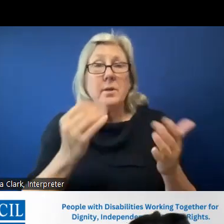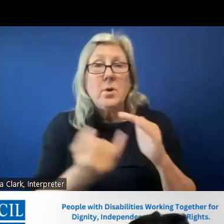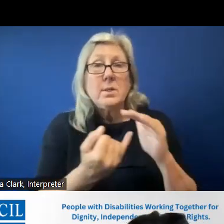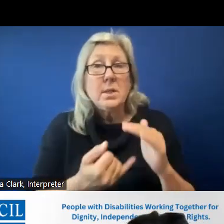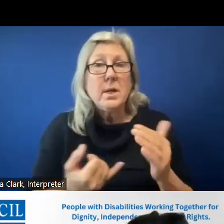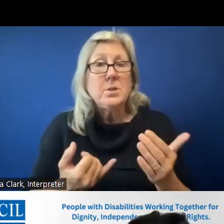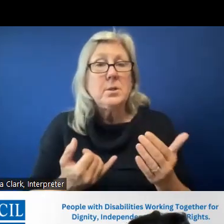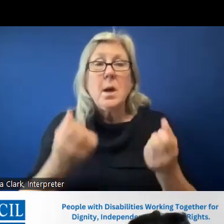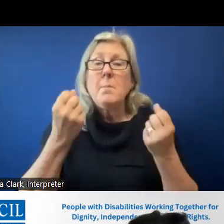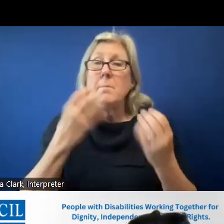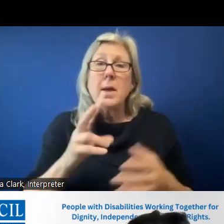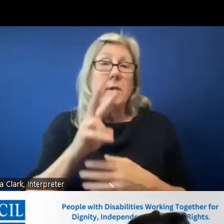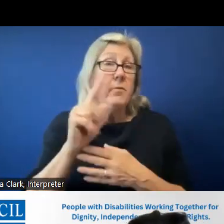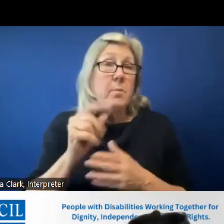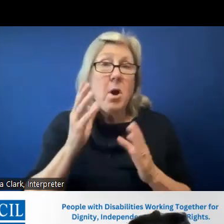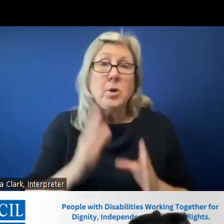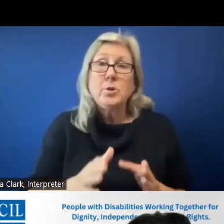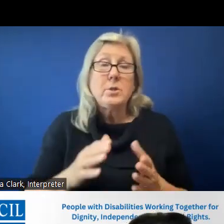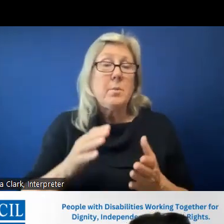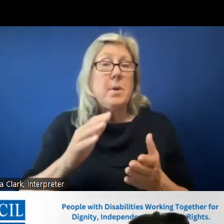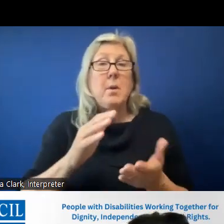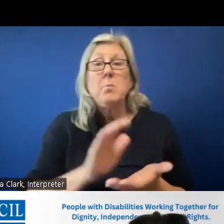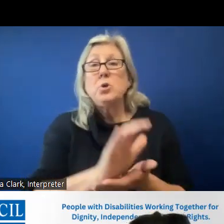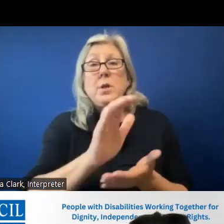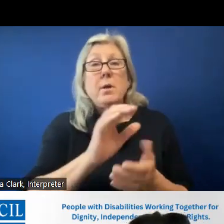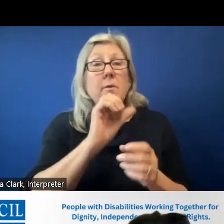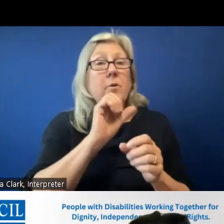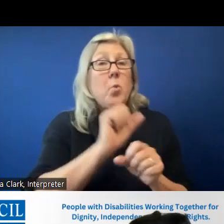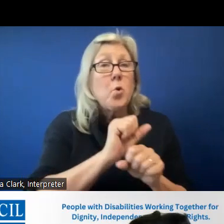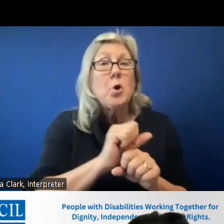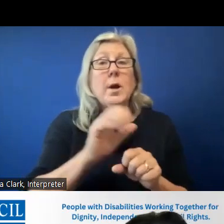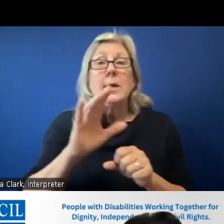pushed out of education, work and civic life. All that we had left was health care.